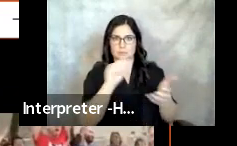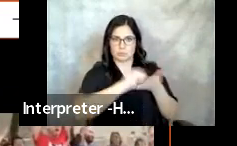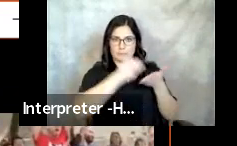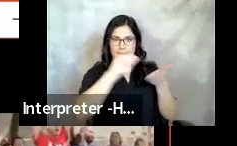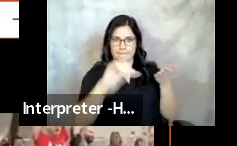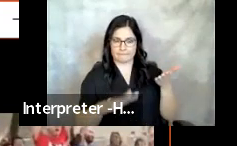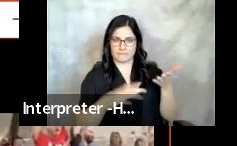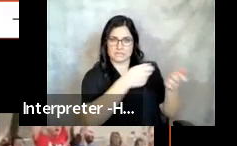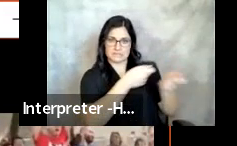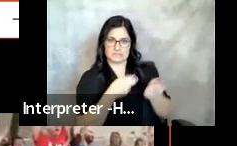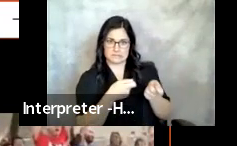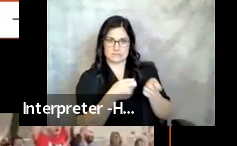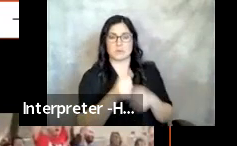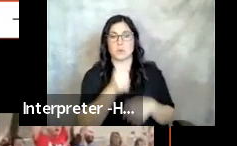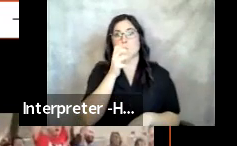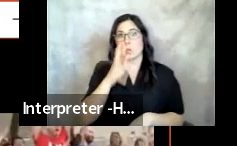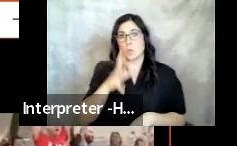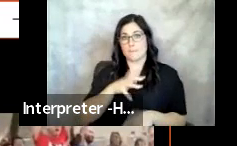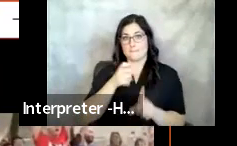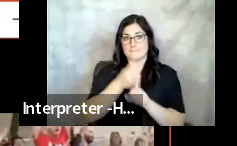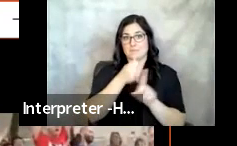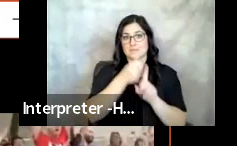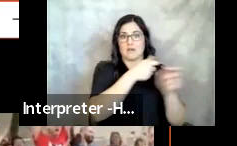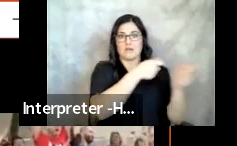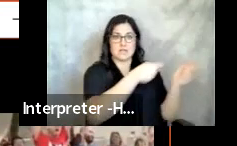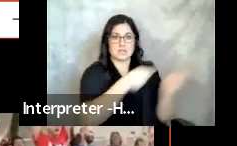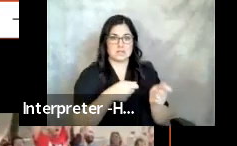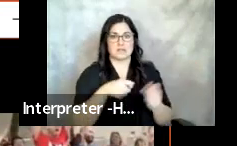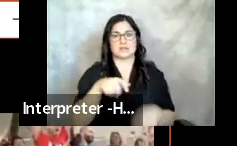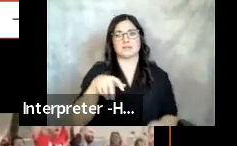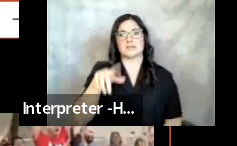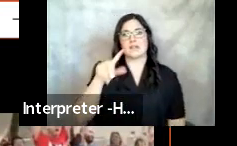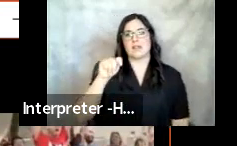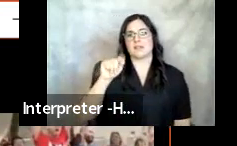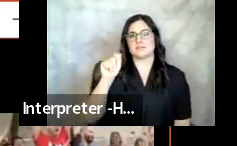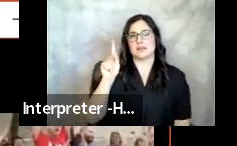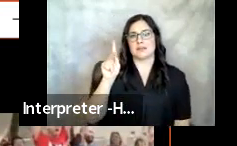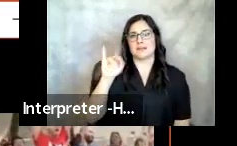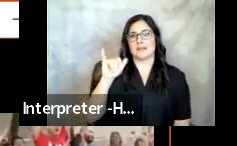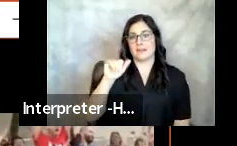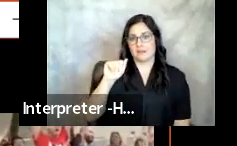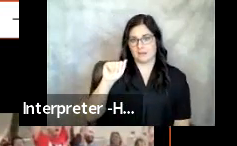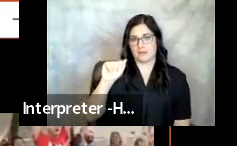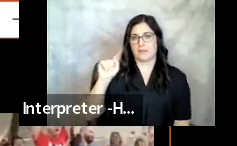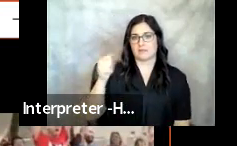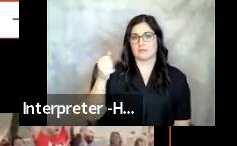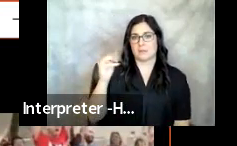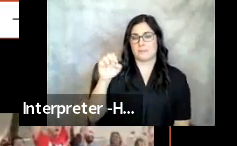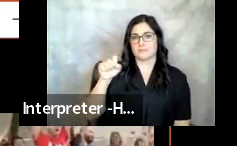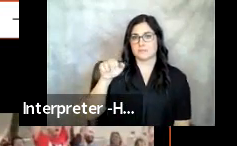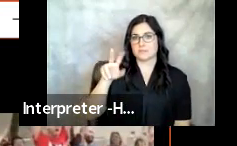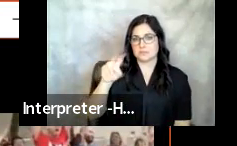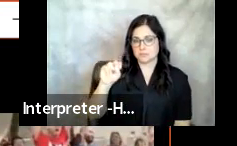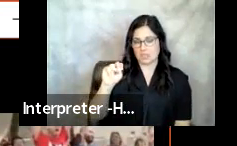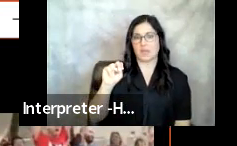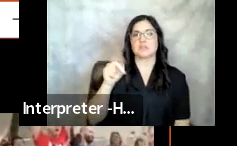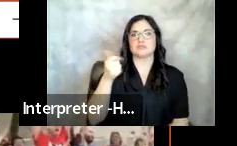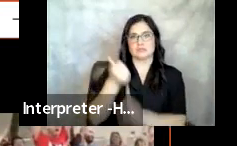And here's the woman who did it being arrested, Typekit Thompson, I think this one was in. I forget where. This one is all of a. Sudden.